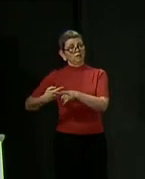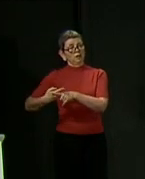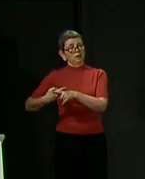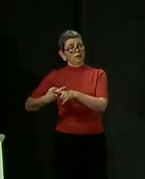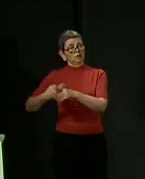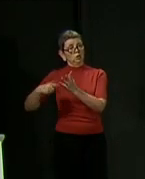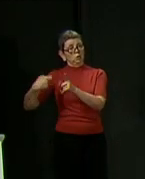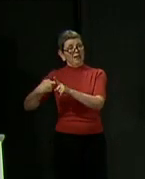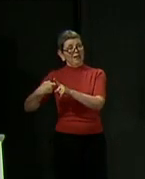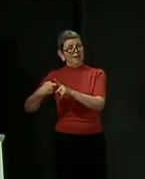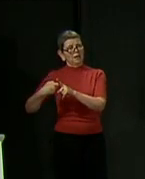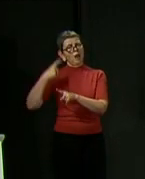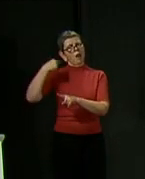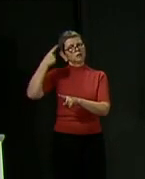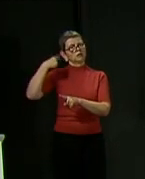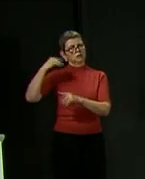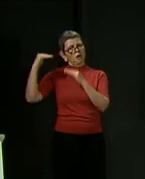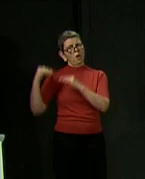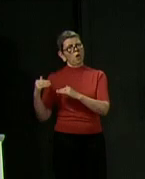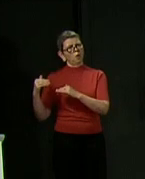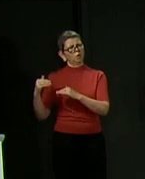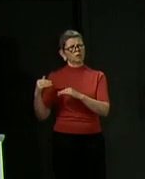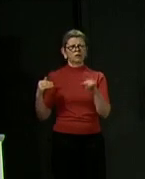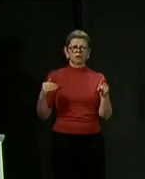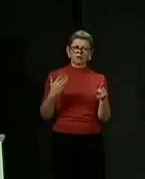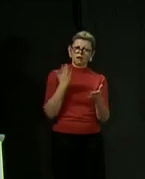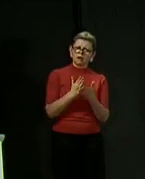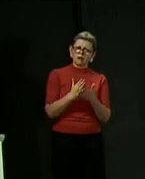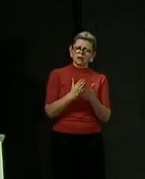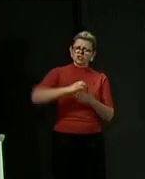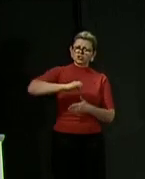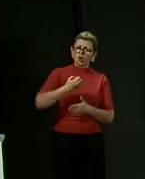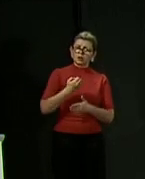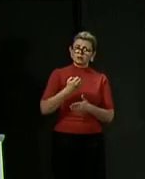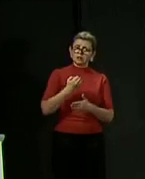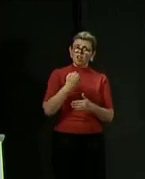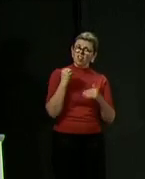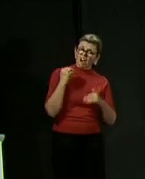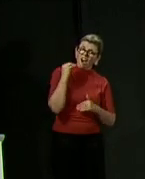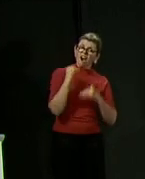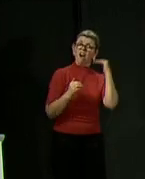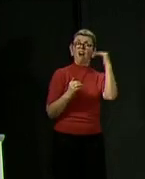Can you confirm, does Scotland have the highest figure of this for any part of the UK? And